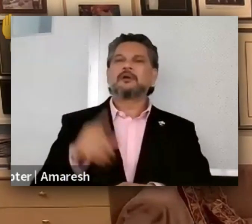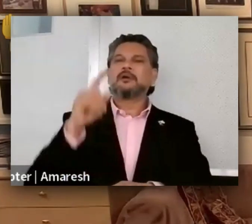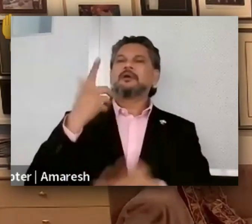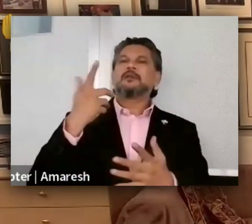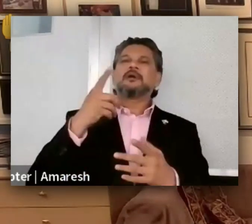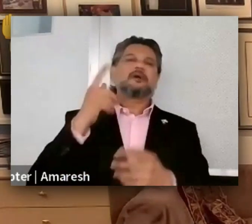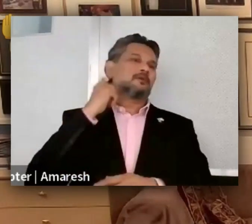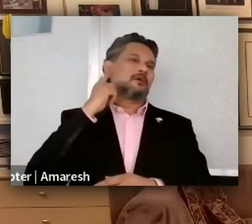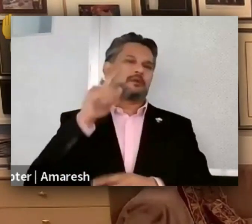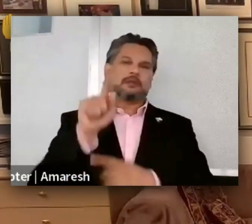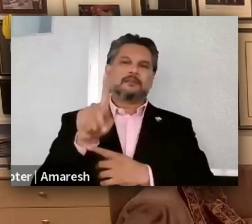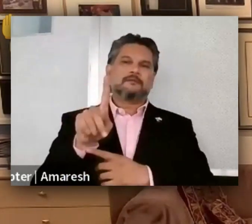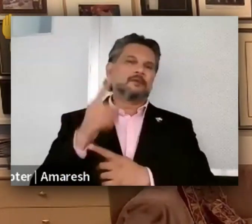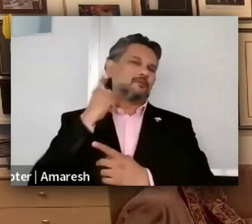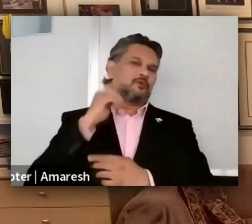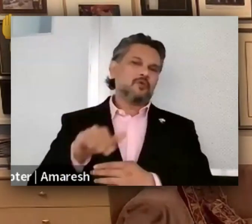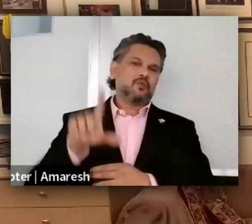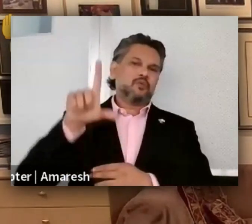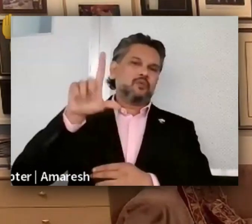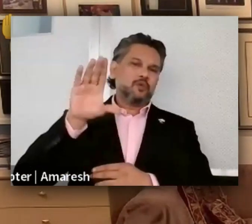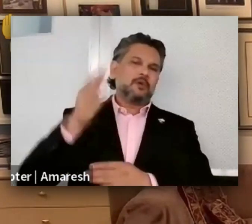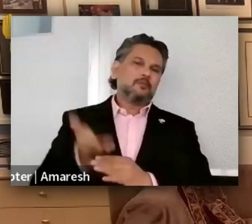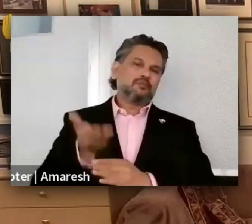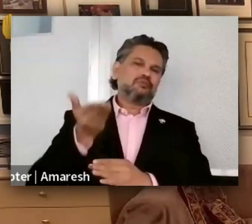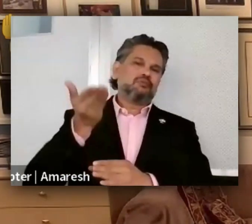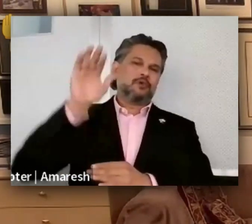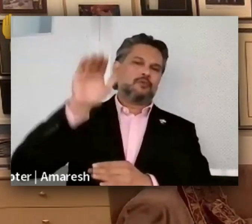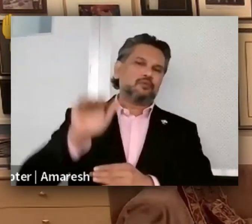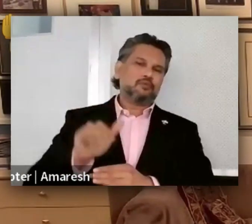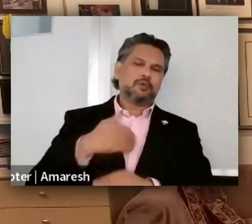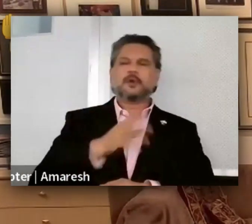channel on the television system, raise or lower the sound levels. These are all controls.